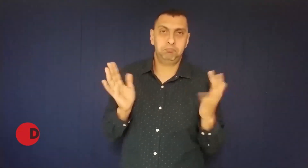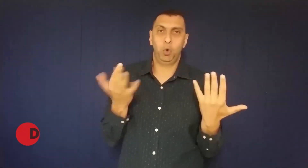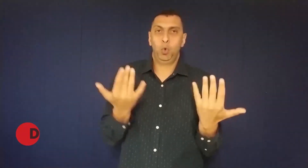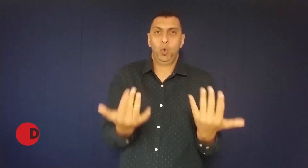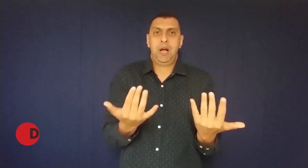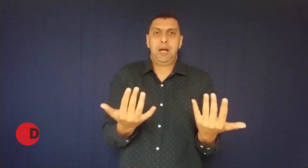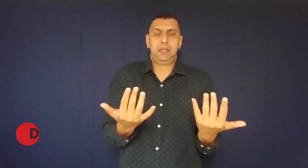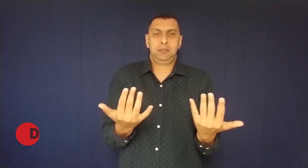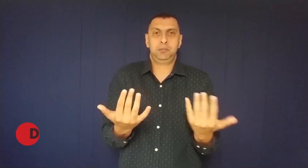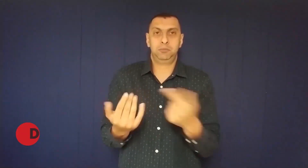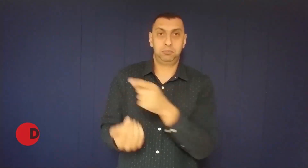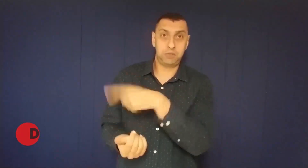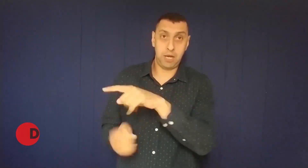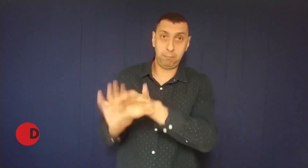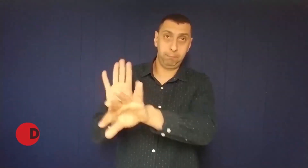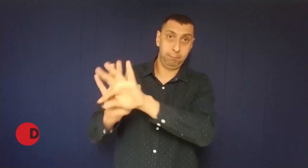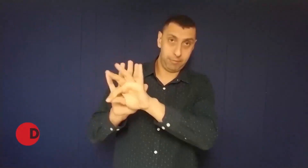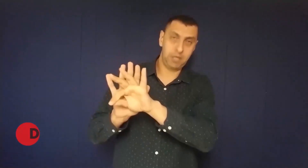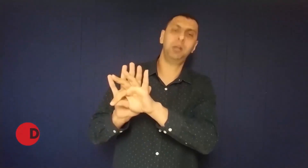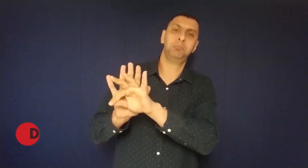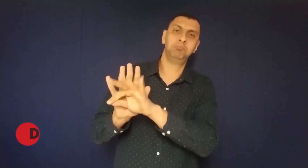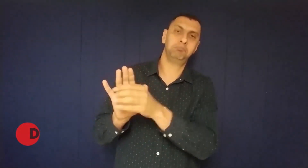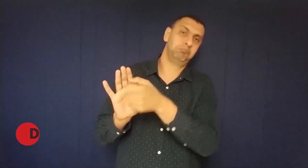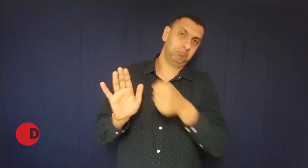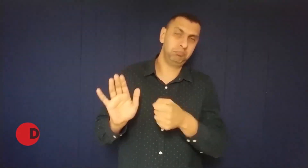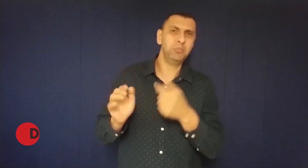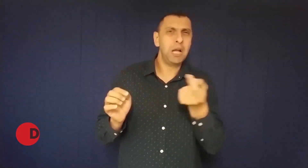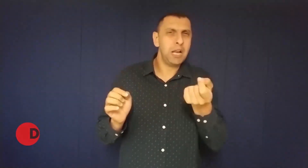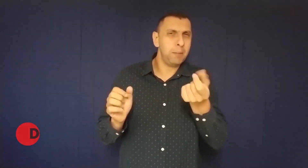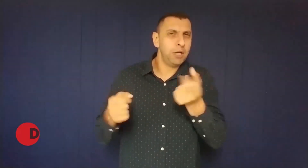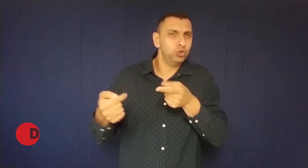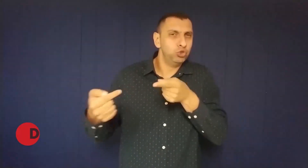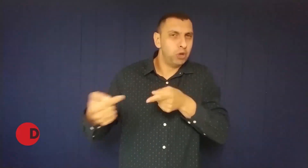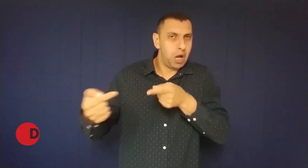We are waiting for them to pick someone. There is a bit of a struggle.